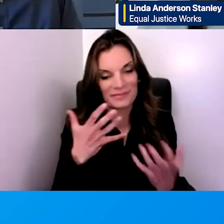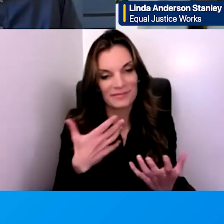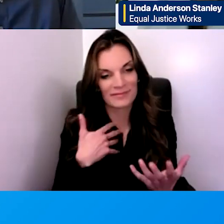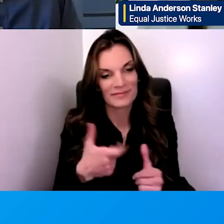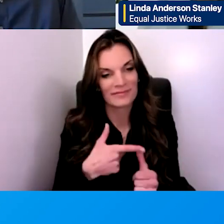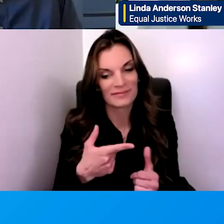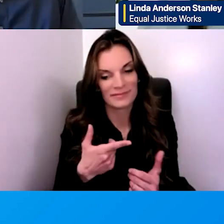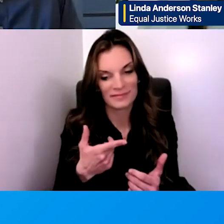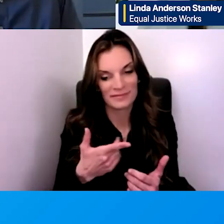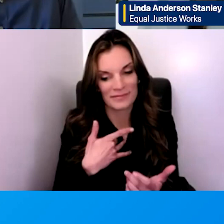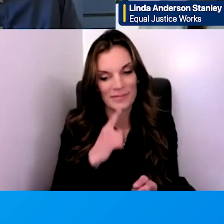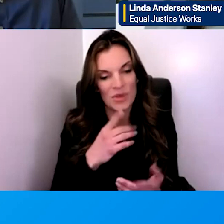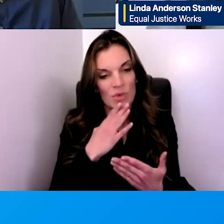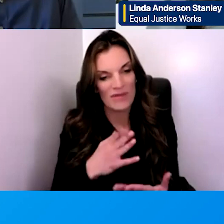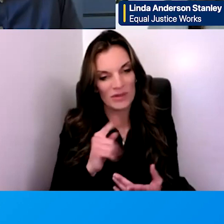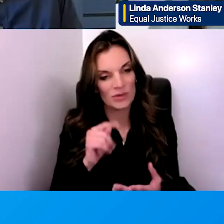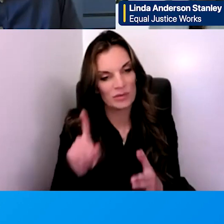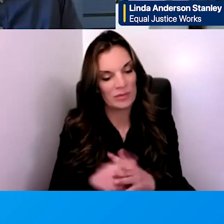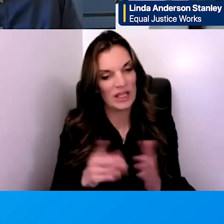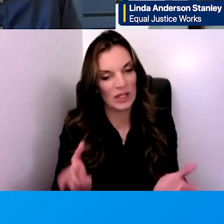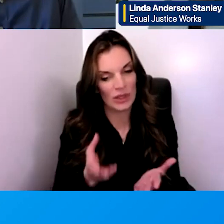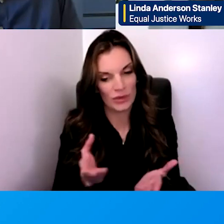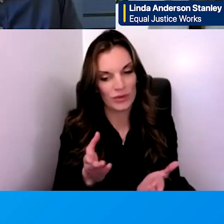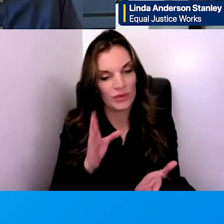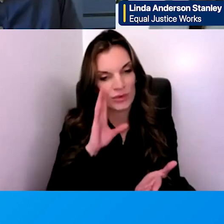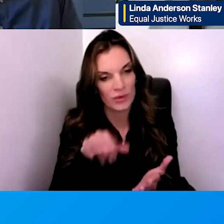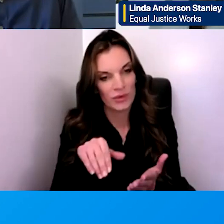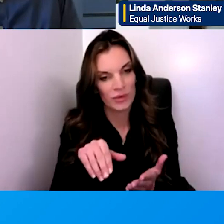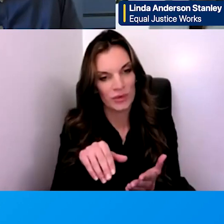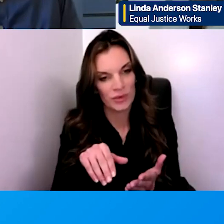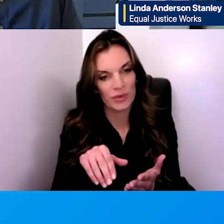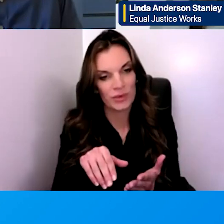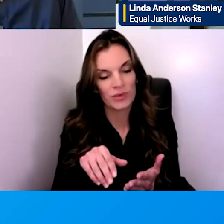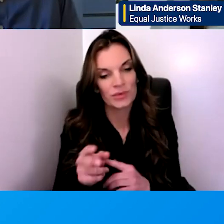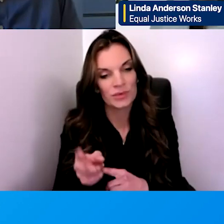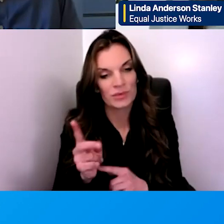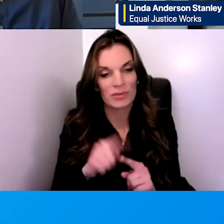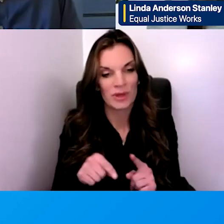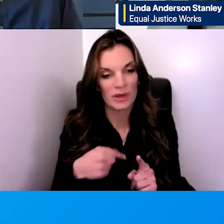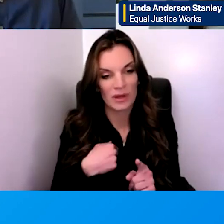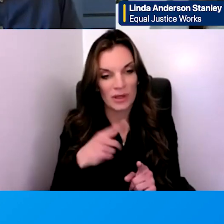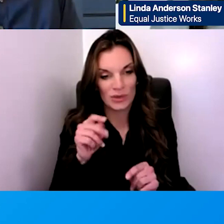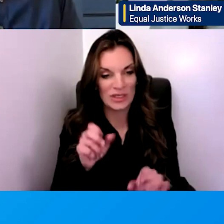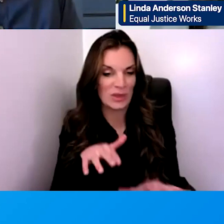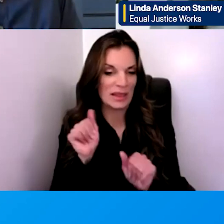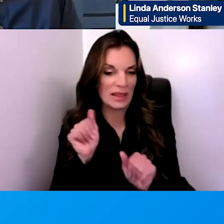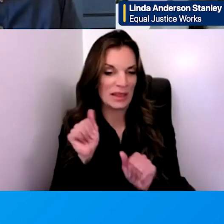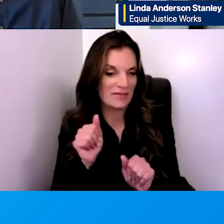Thank you and I'm incredibly grateful to and two minutes early but I do need to hop off